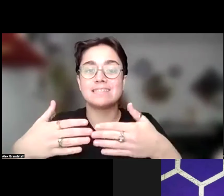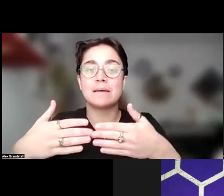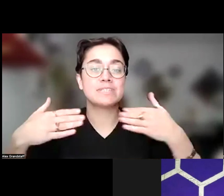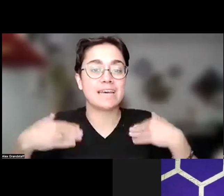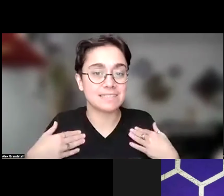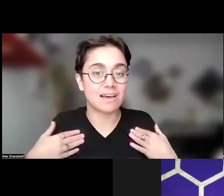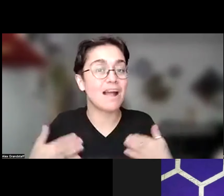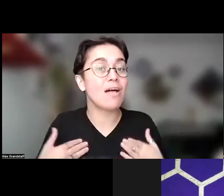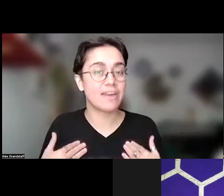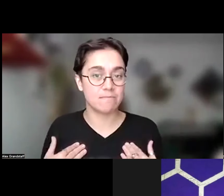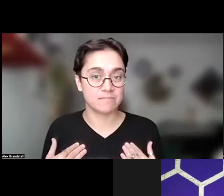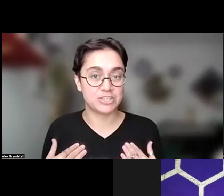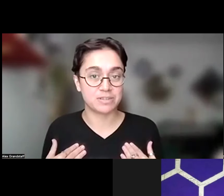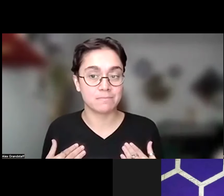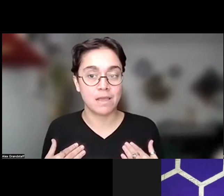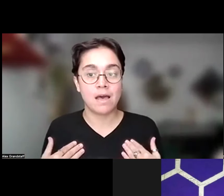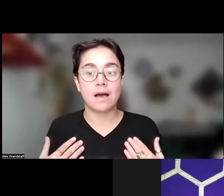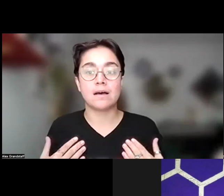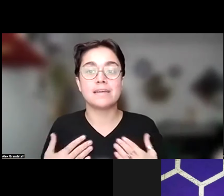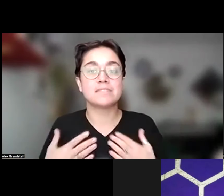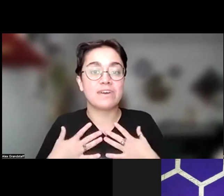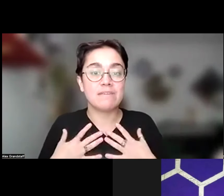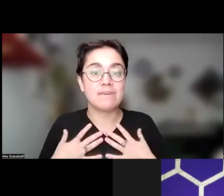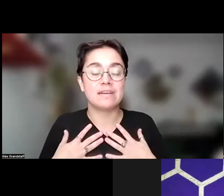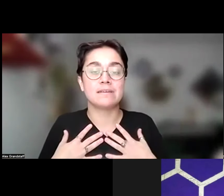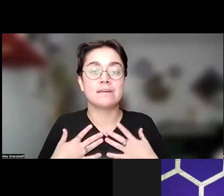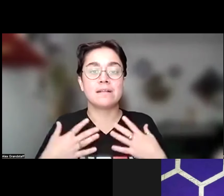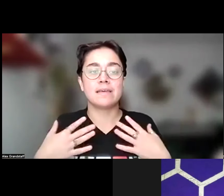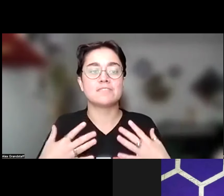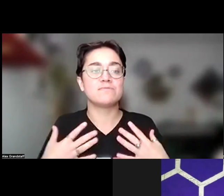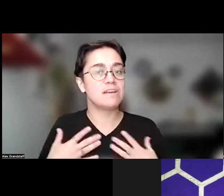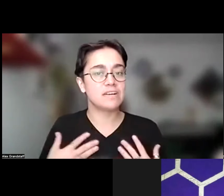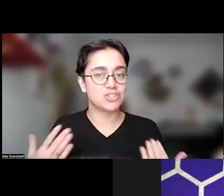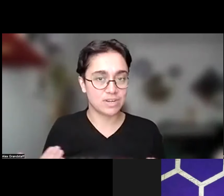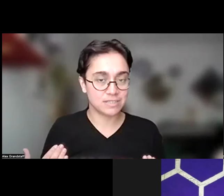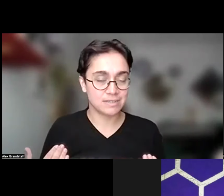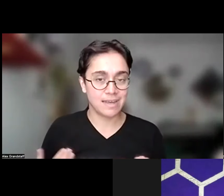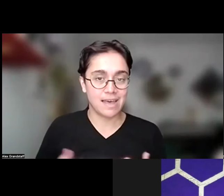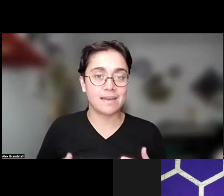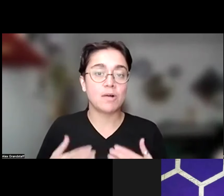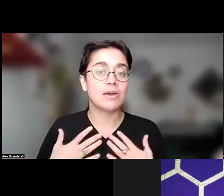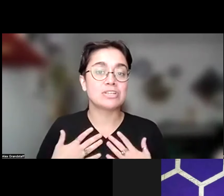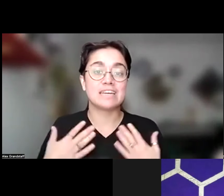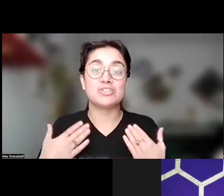Healthcare offices in Paul's hippo. It protects our healthcare information.